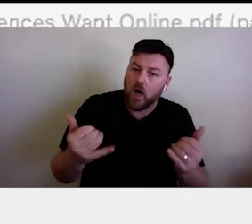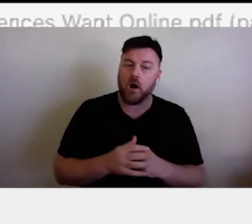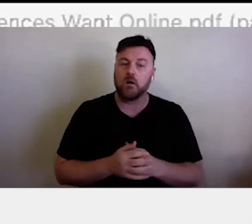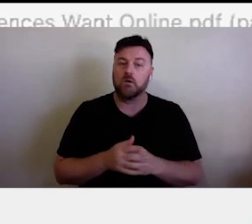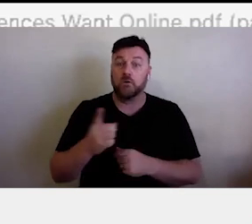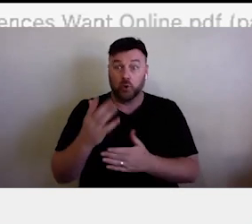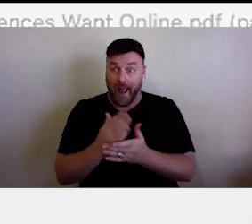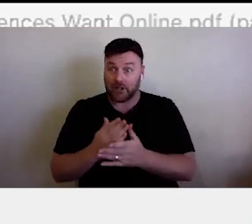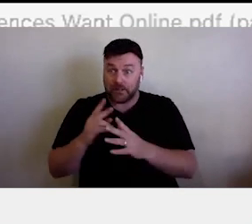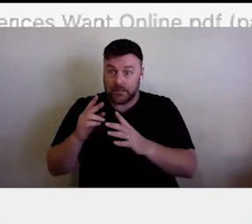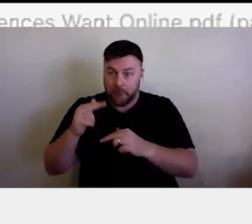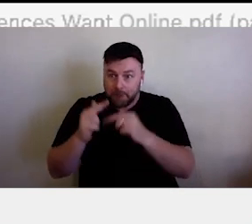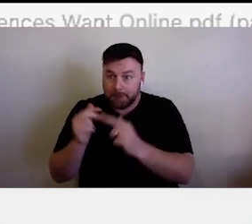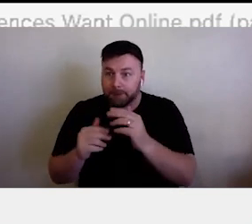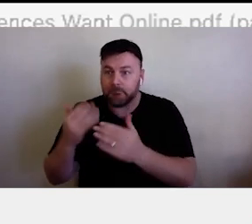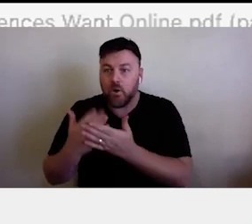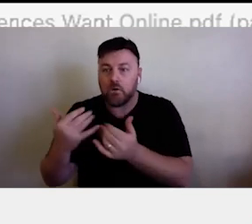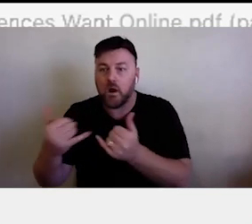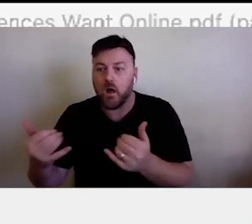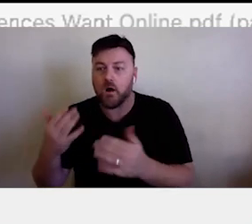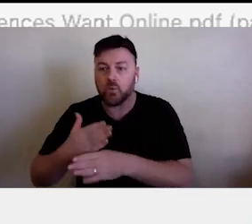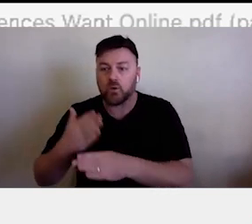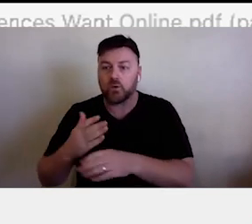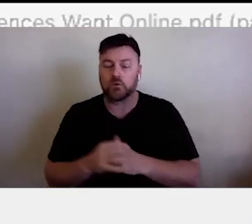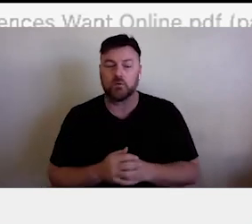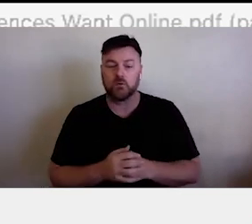sharing work online and kind of looking at how it's going and how to